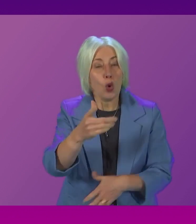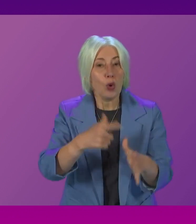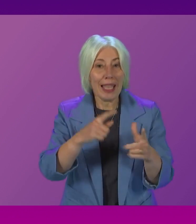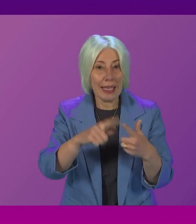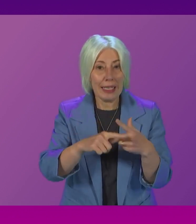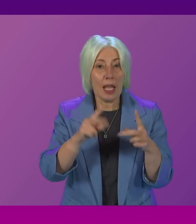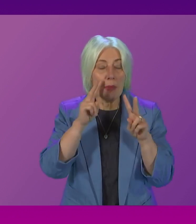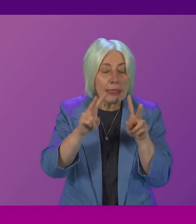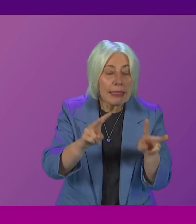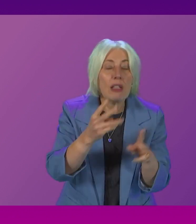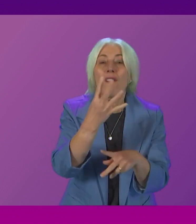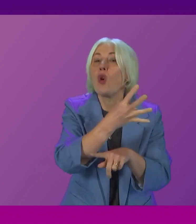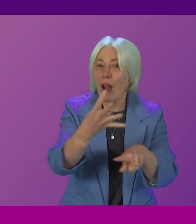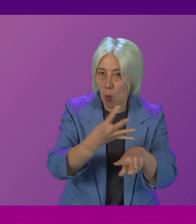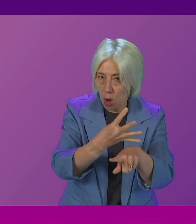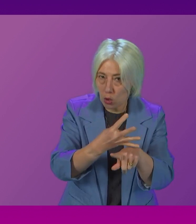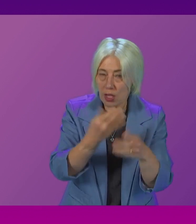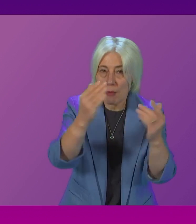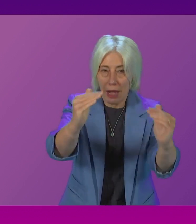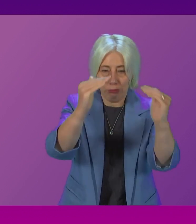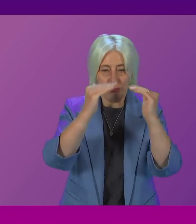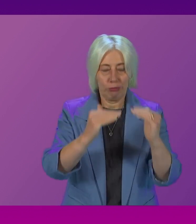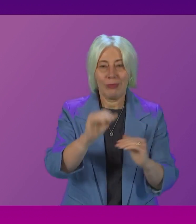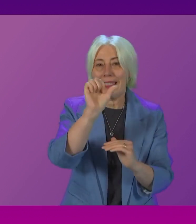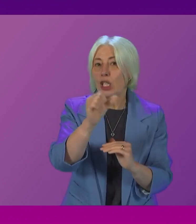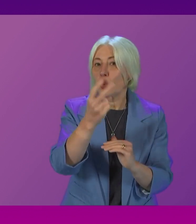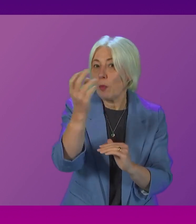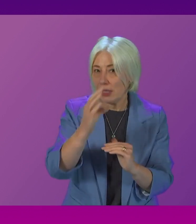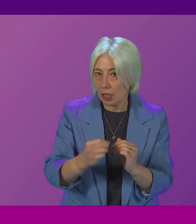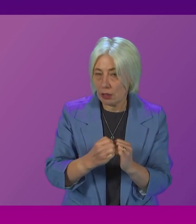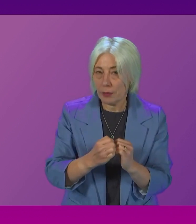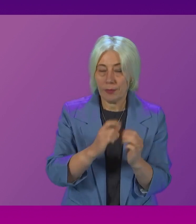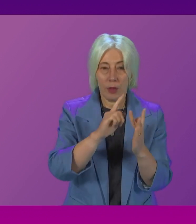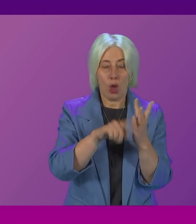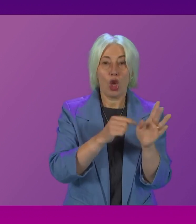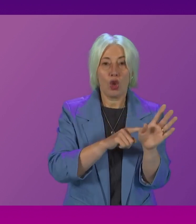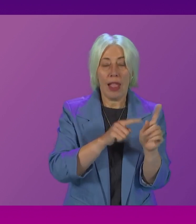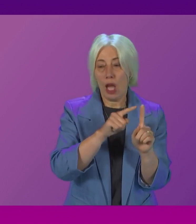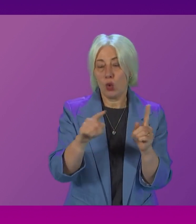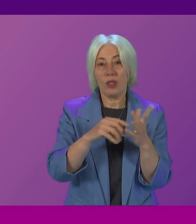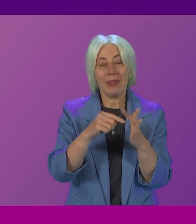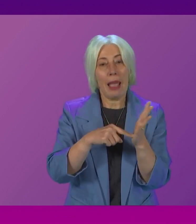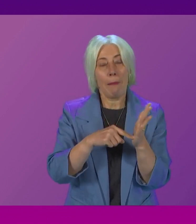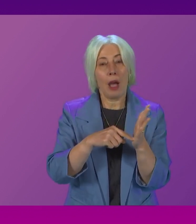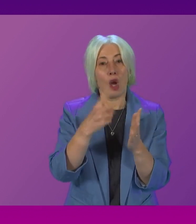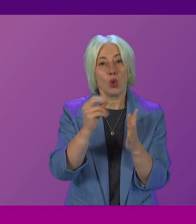hours; that figure has now fallen to 62 per cent. From July to September 2021, 83 per cent of people